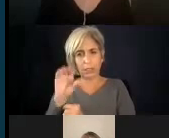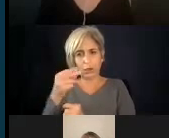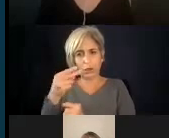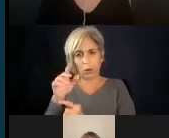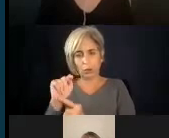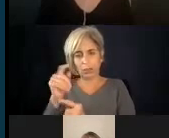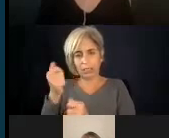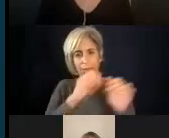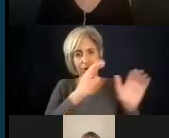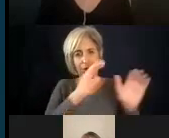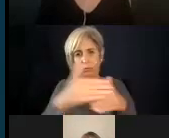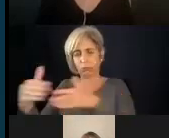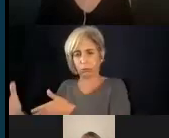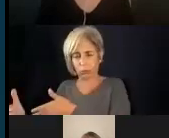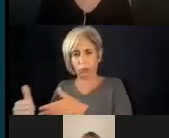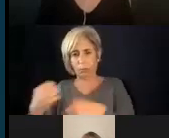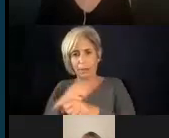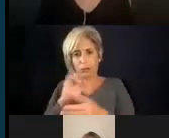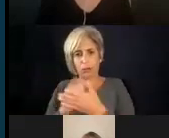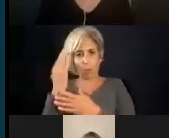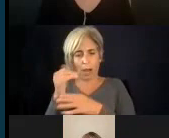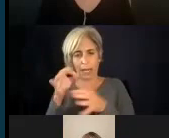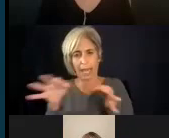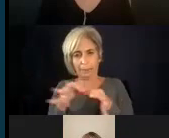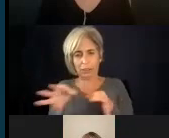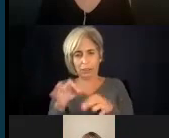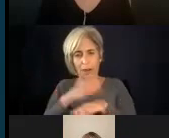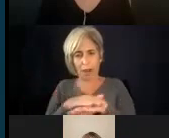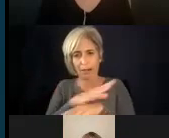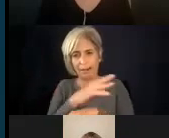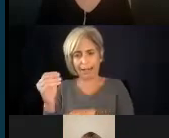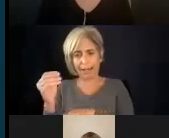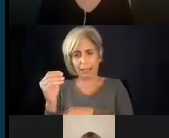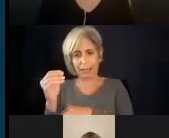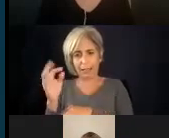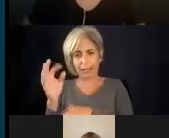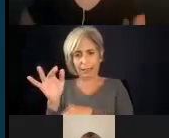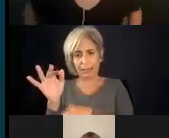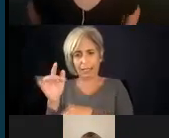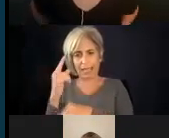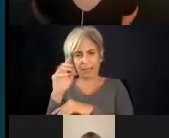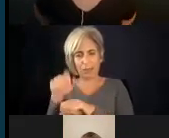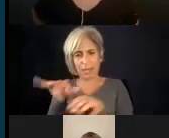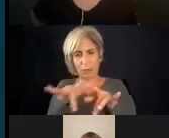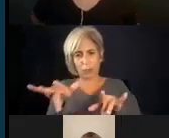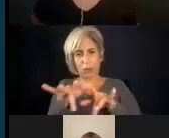breakout room to make sure that captions are on and I think we can record in a breakout room.